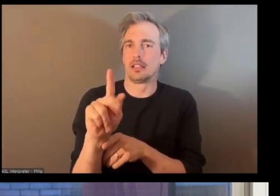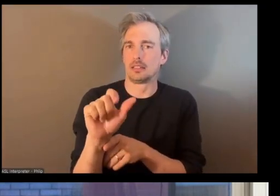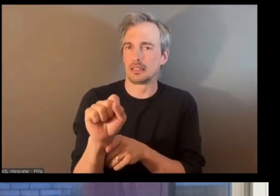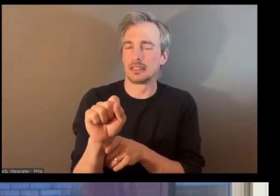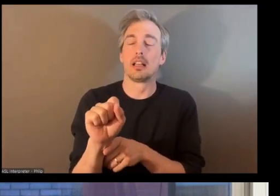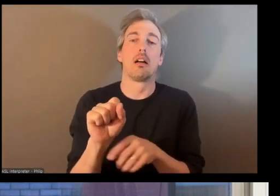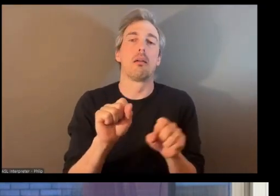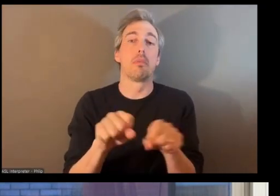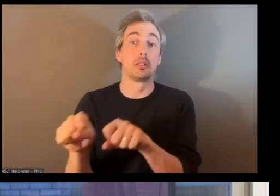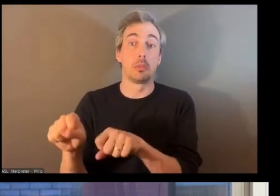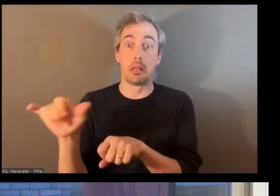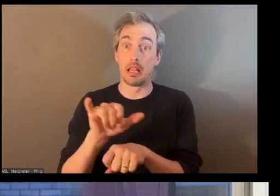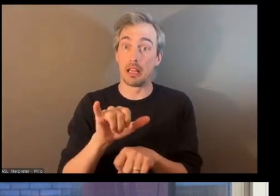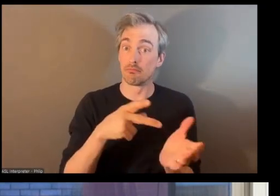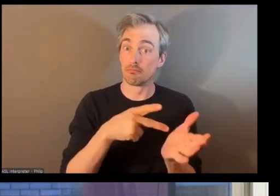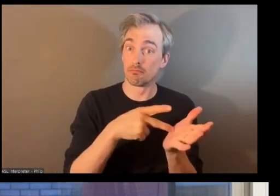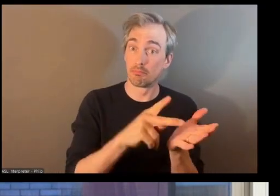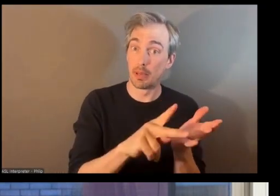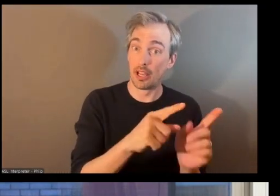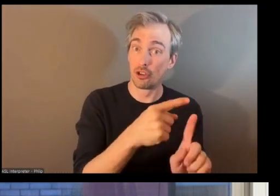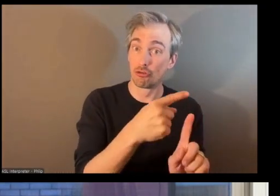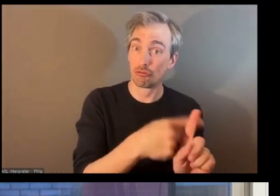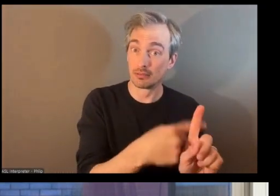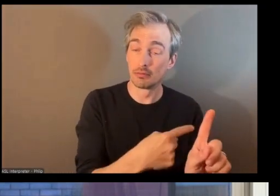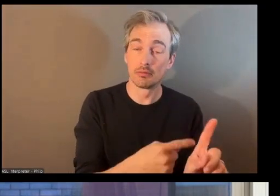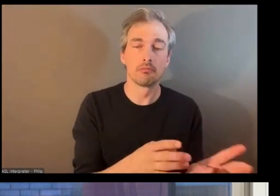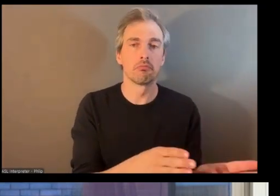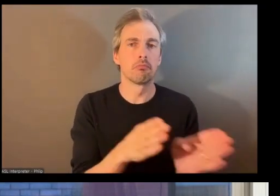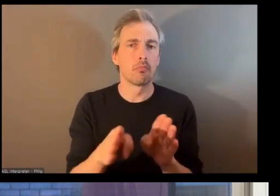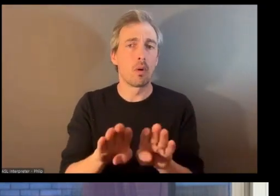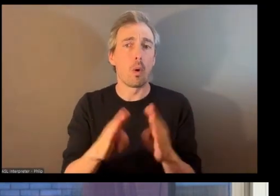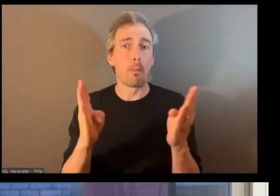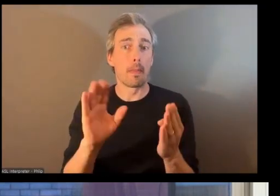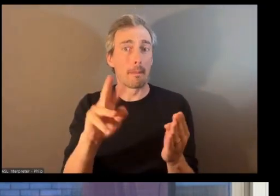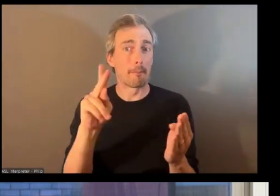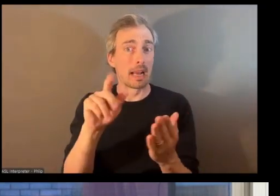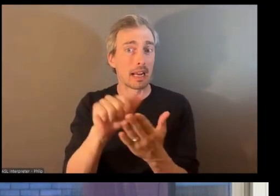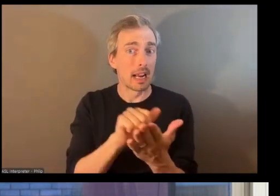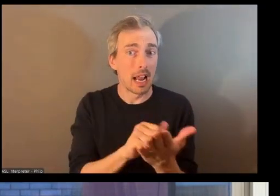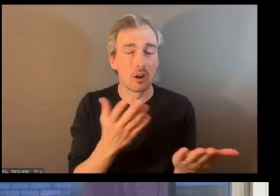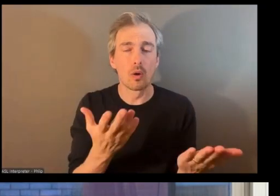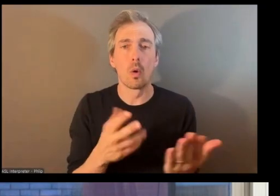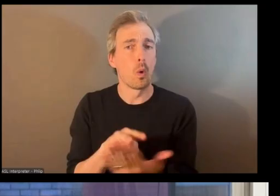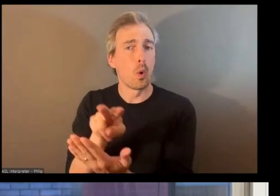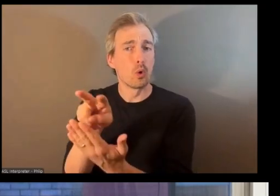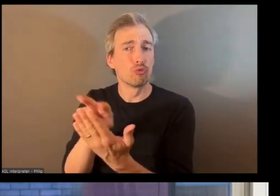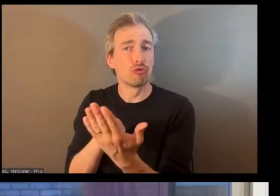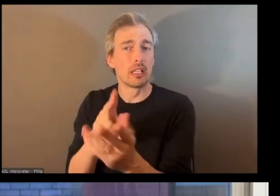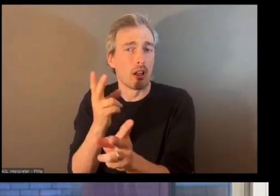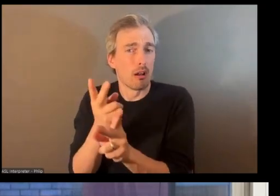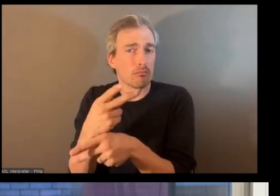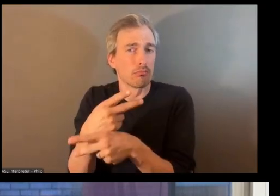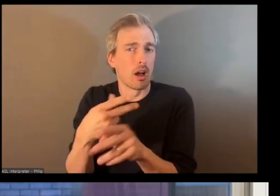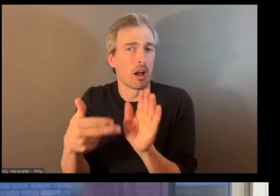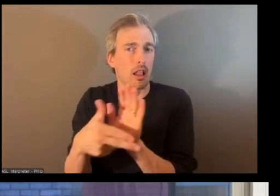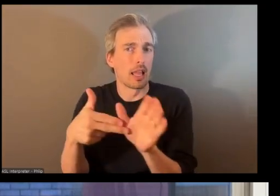Honestly, even reading product labels at a pet store that you shop at, online.